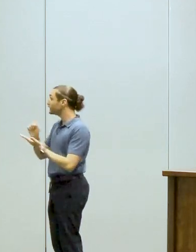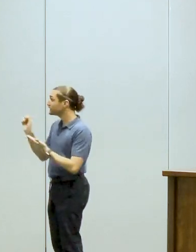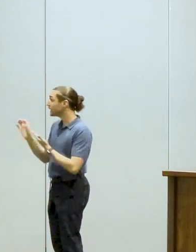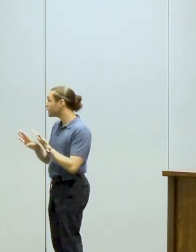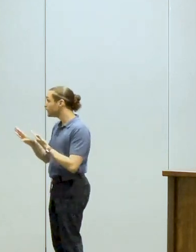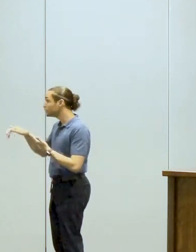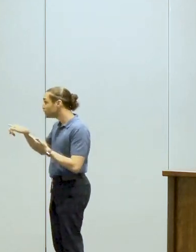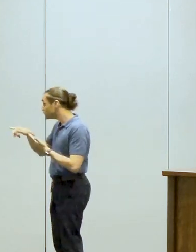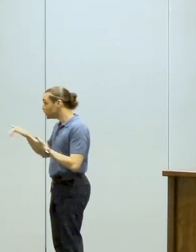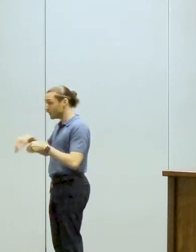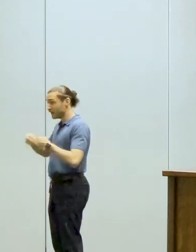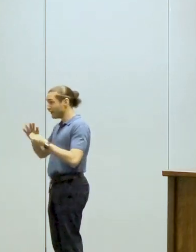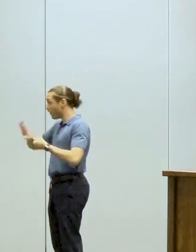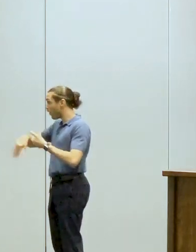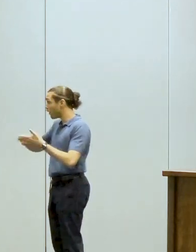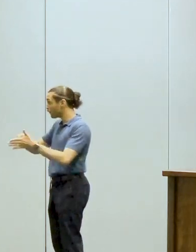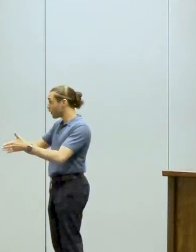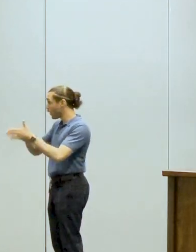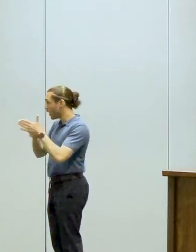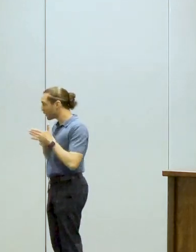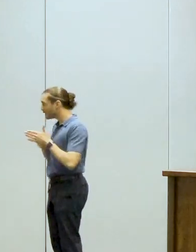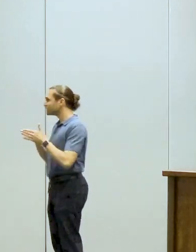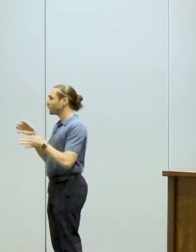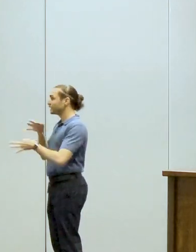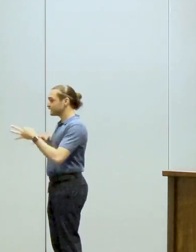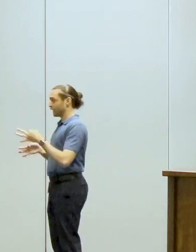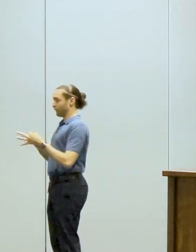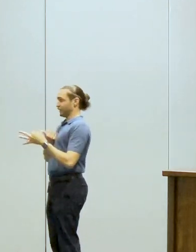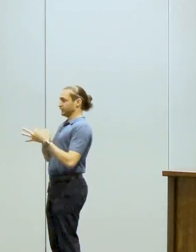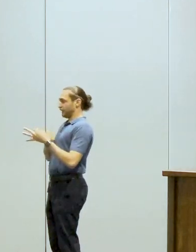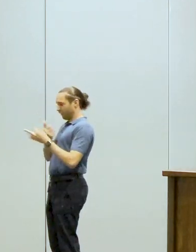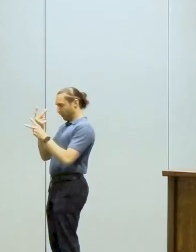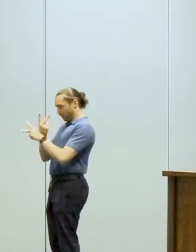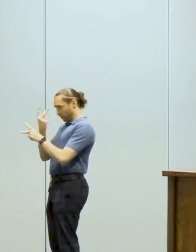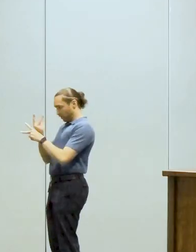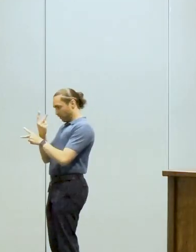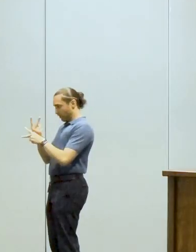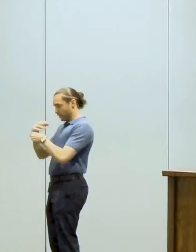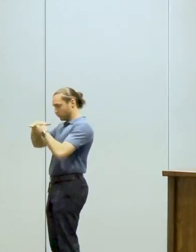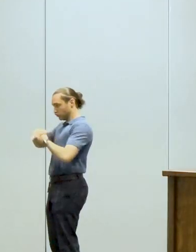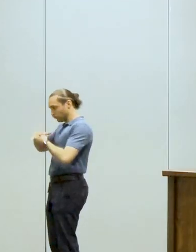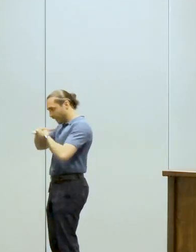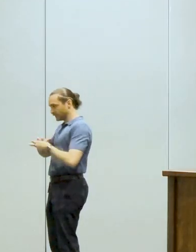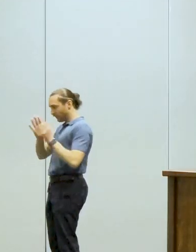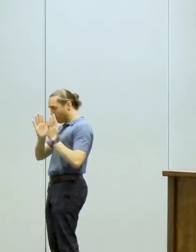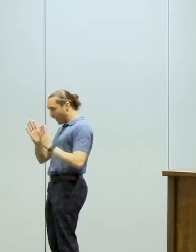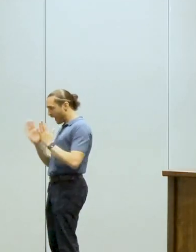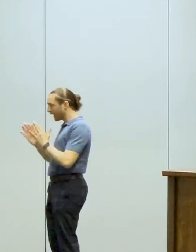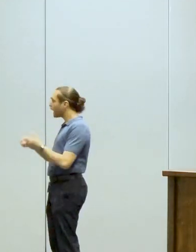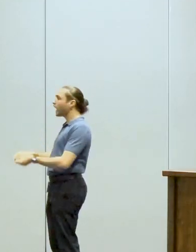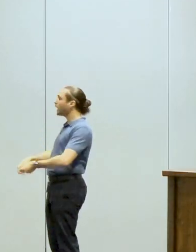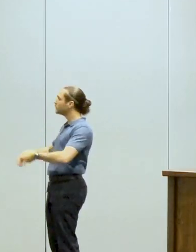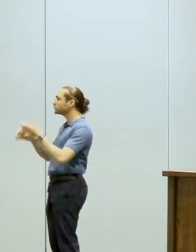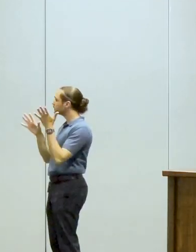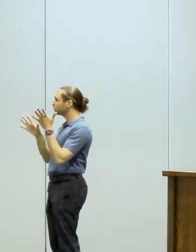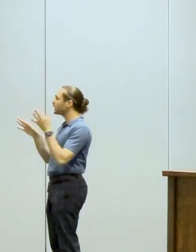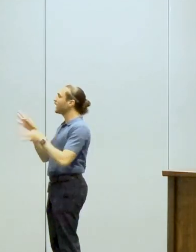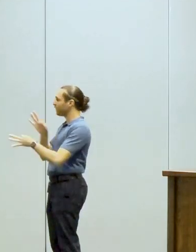different things that take away the stress of having to actually plan everything before actually executing it, right? So for